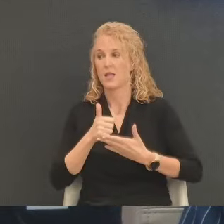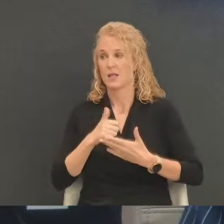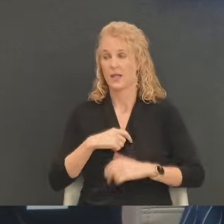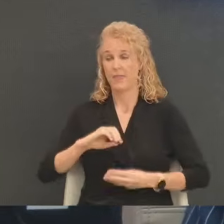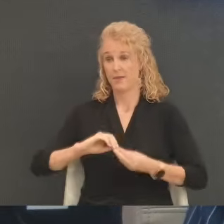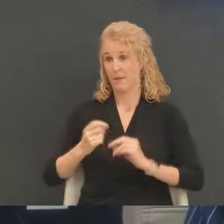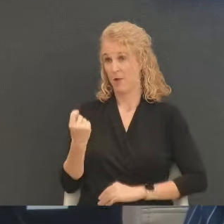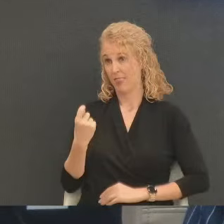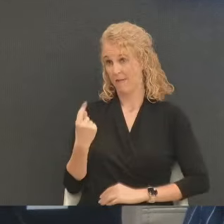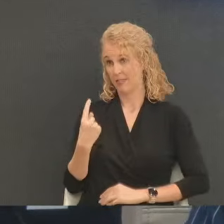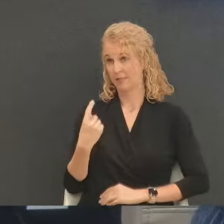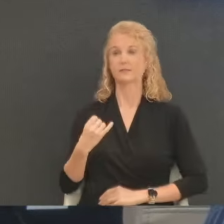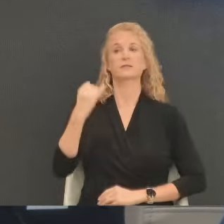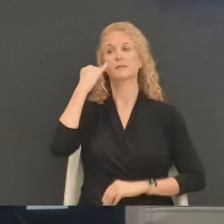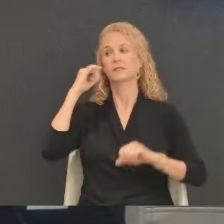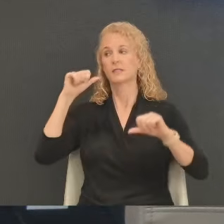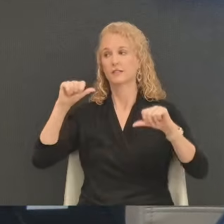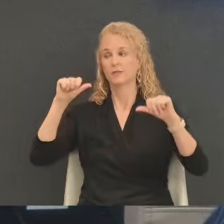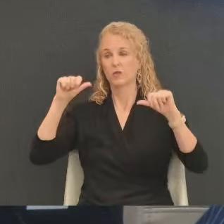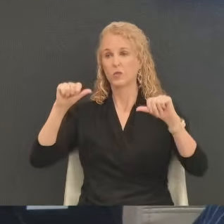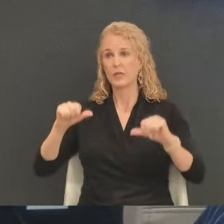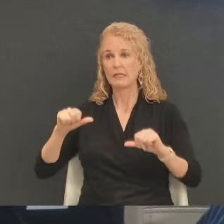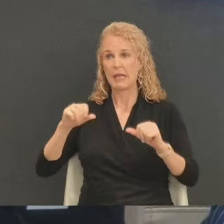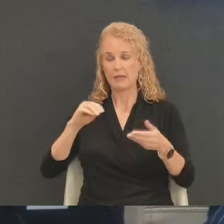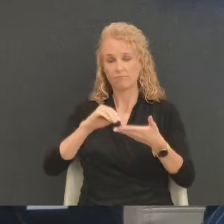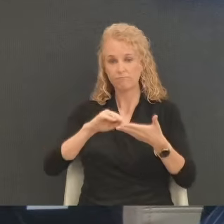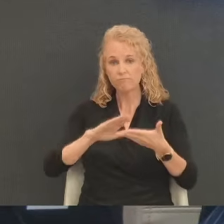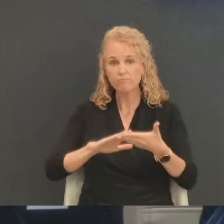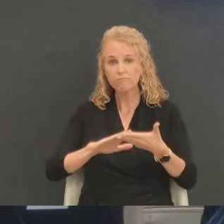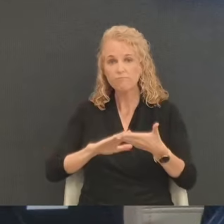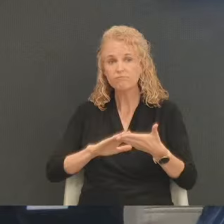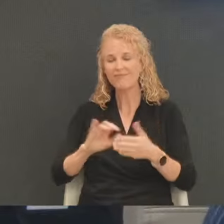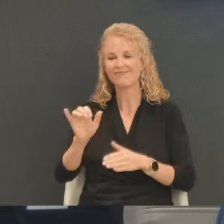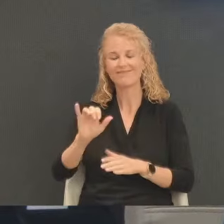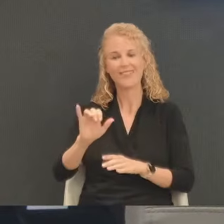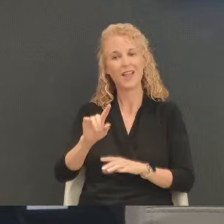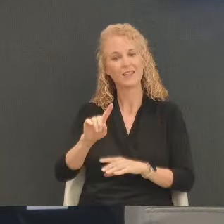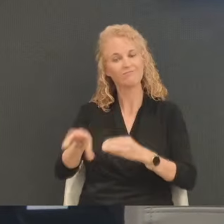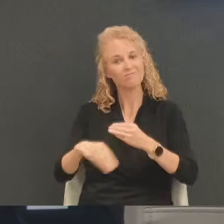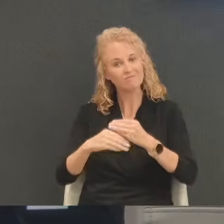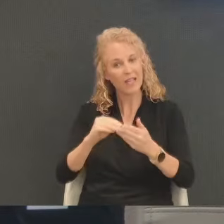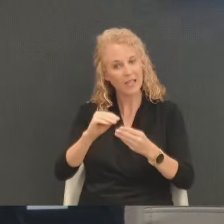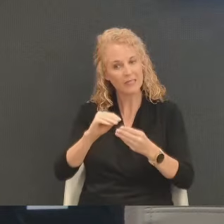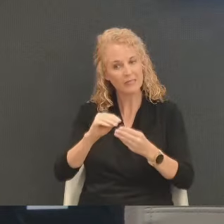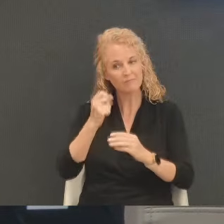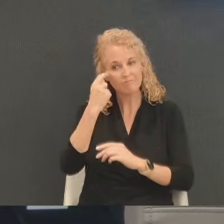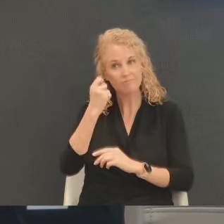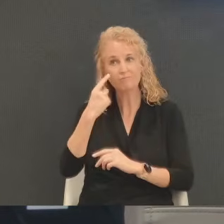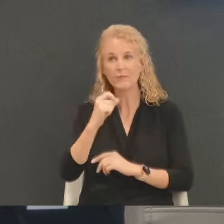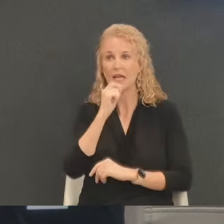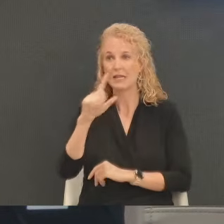if we could make a a notation or caveat that this will be for not just a scoreboard,